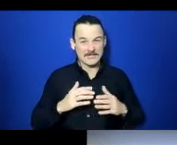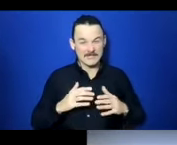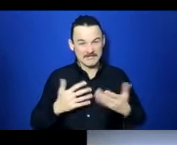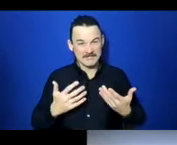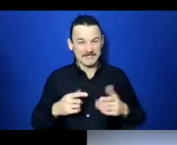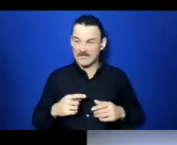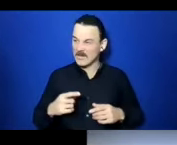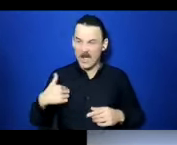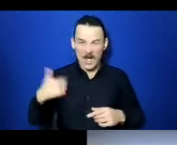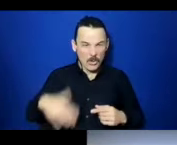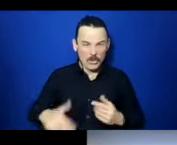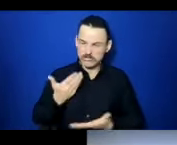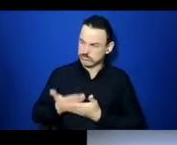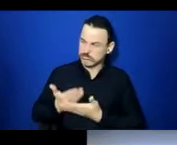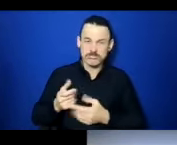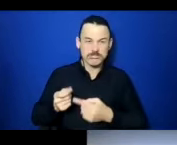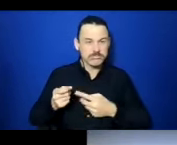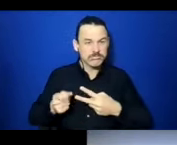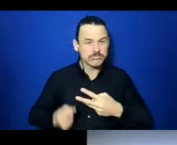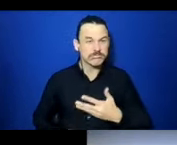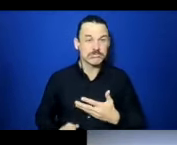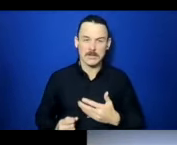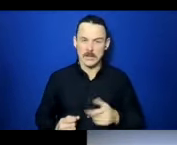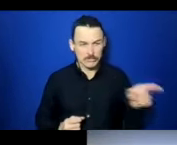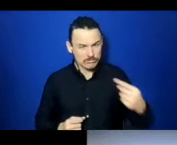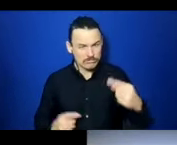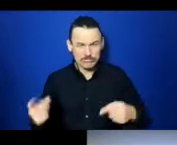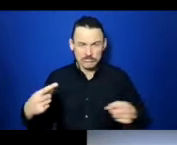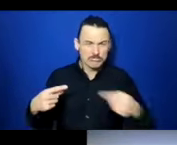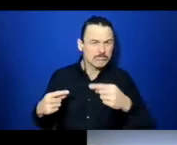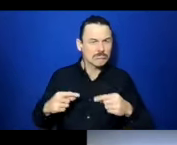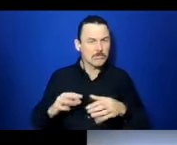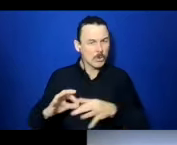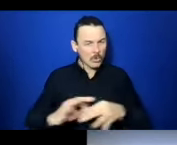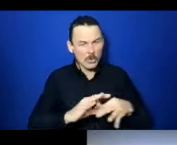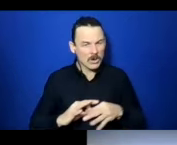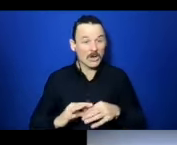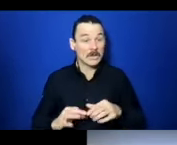agencies coordinate. They don't all want to coordinate but but he's pushing that forward.